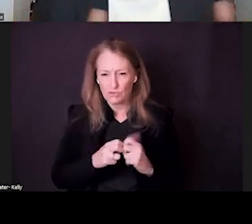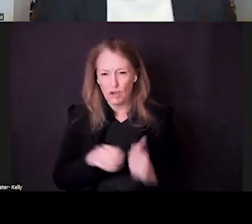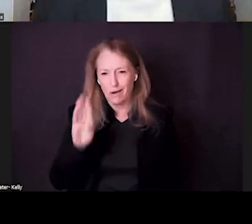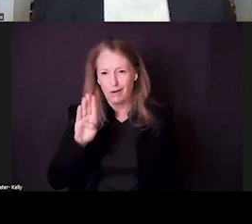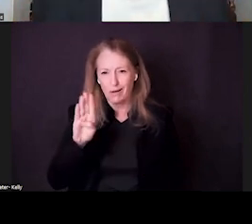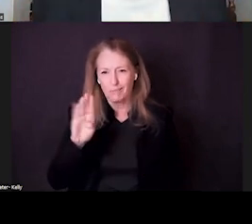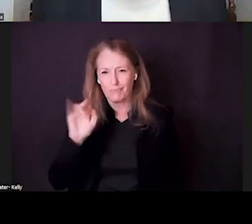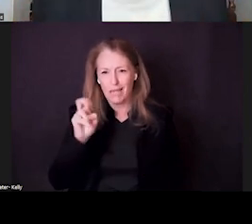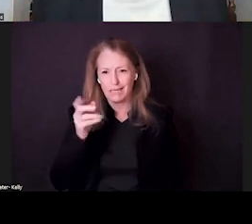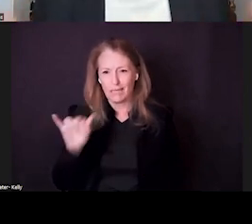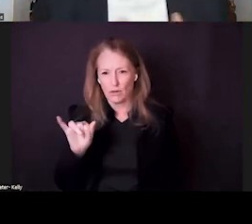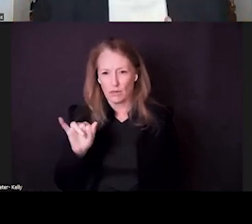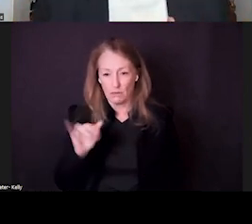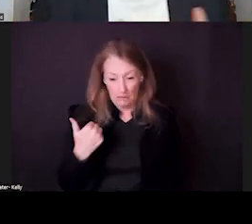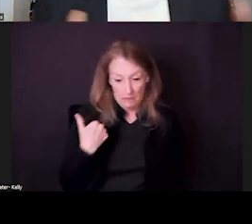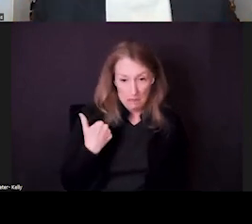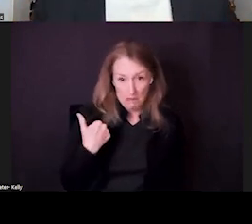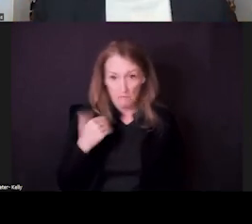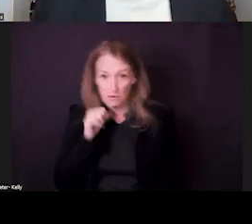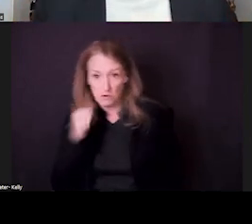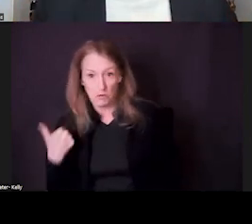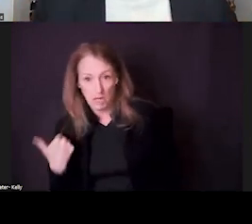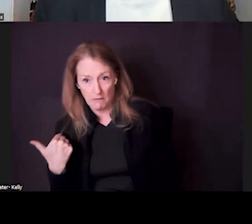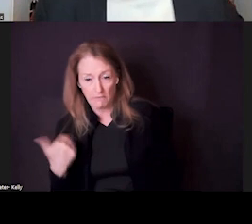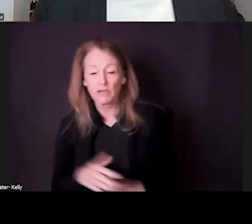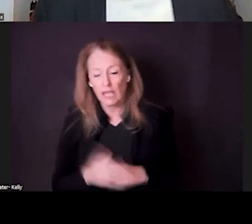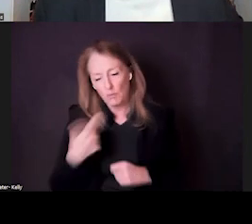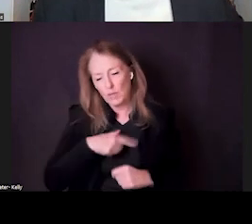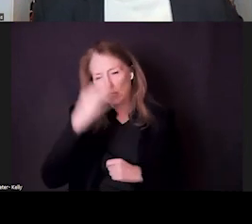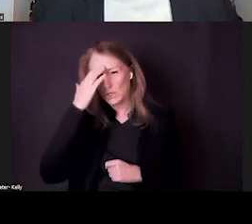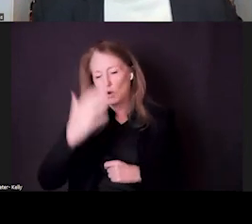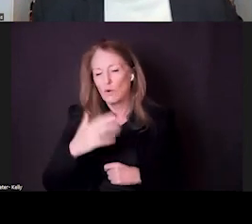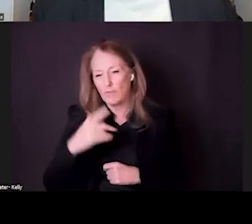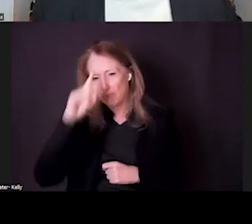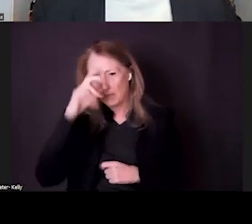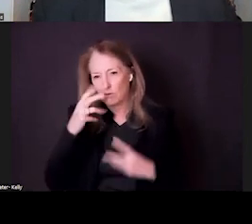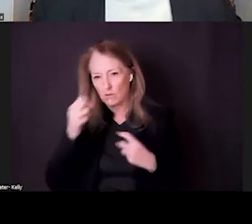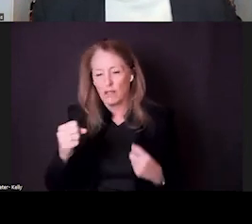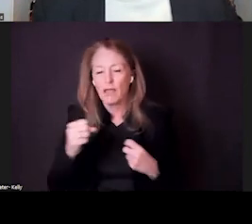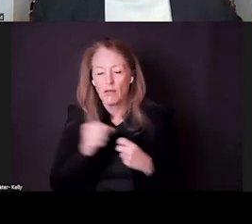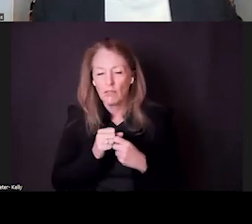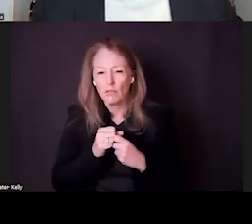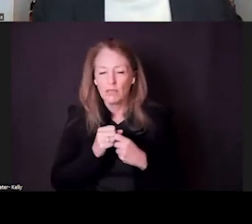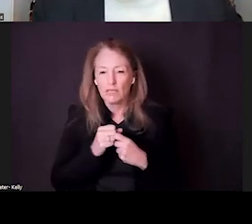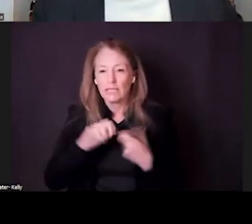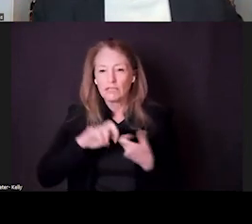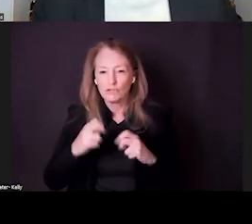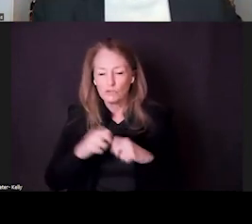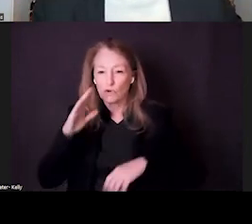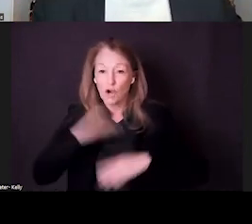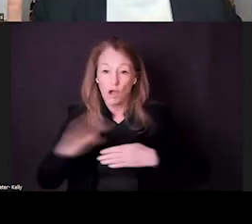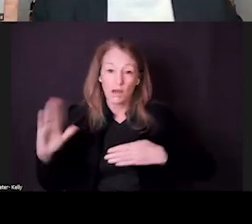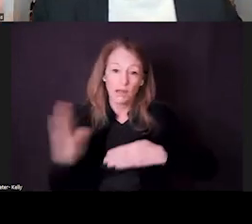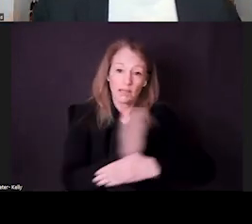WE KNOW THAT MENTAL HEALTH HAPPENS ON A CONTINUUM. OVER THE